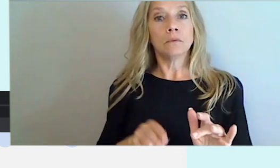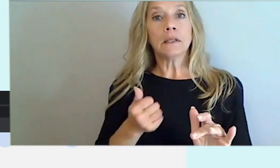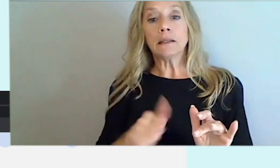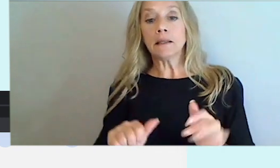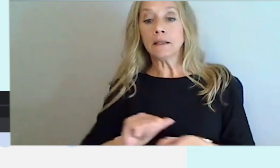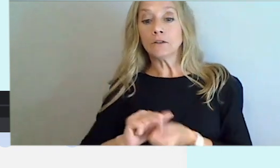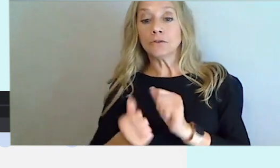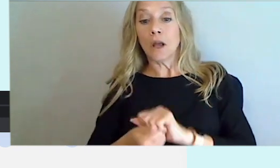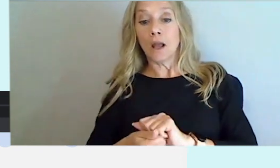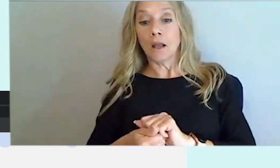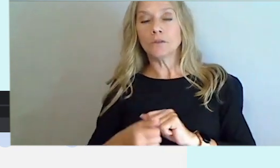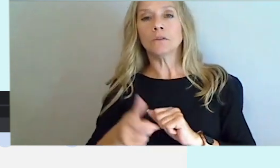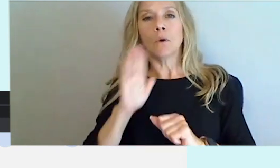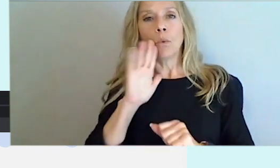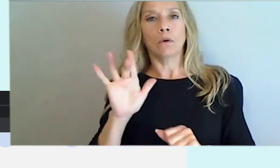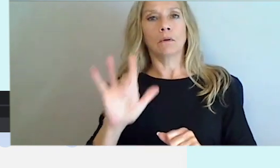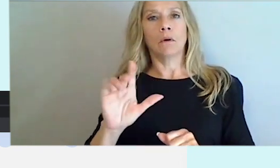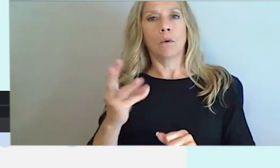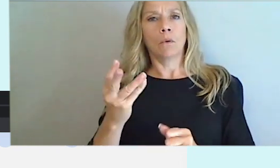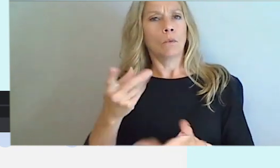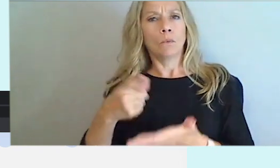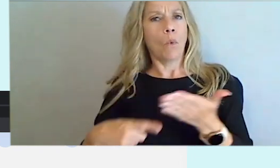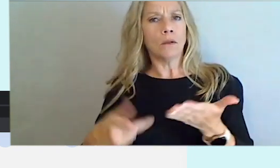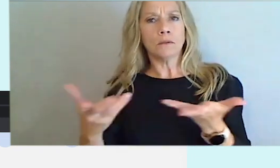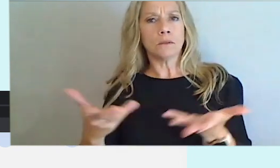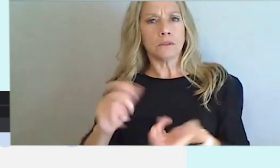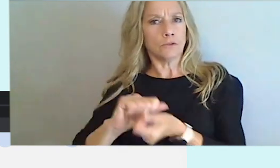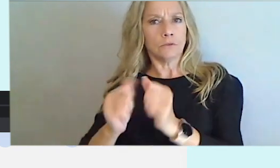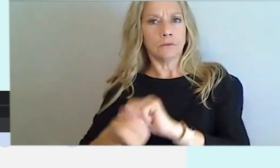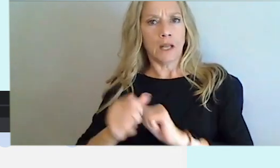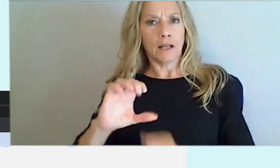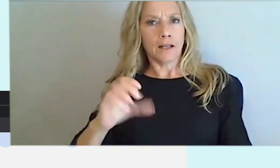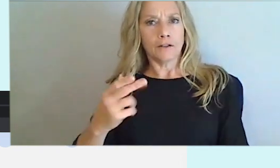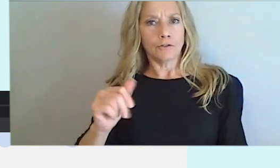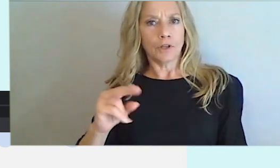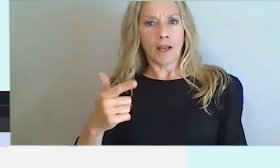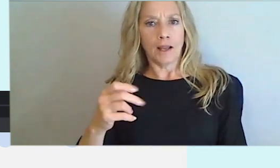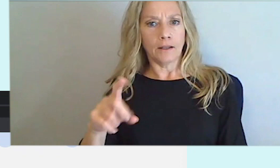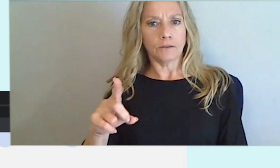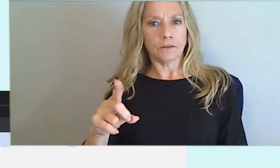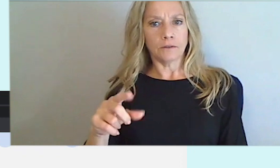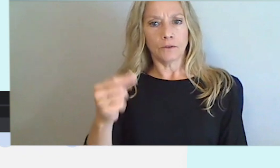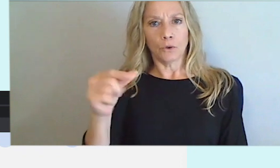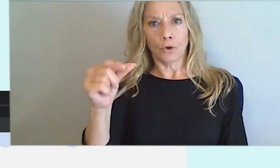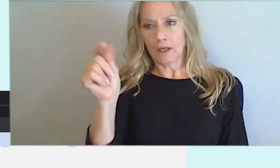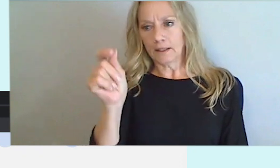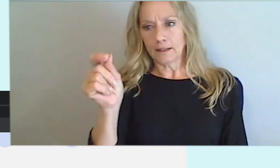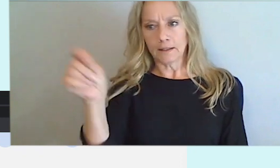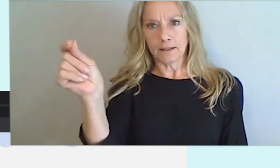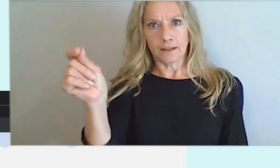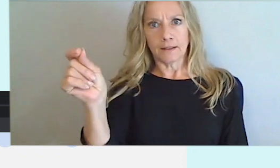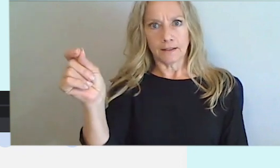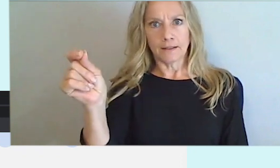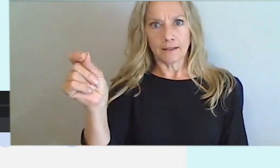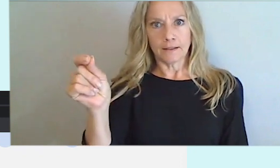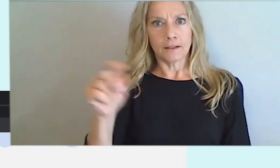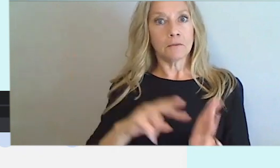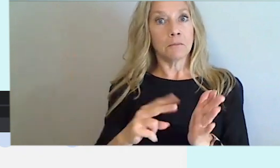and there is a green checkmark in the review complete column. Now you can continue to review the information